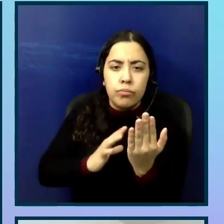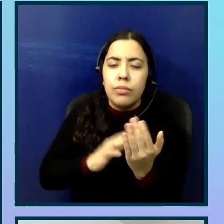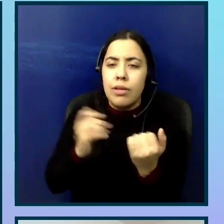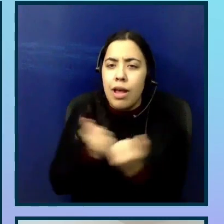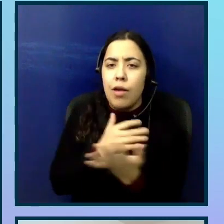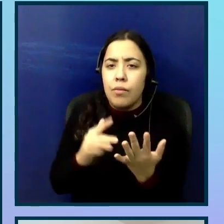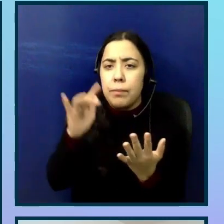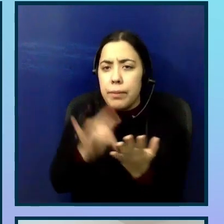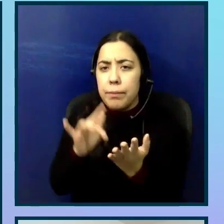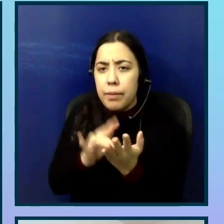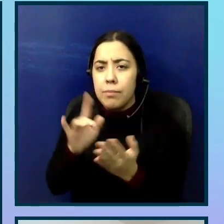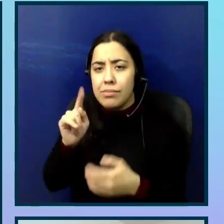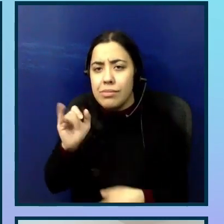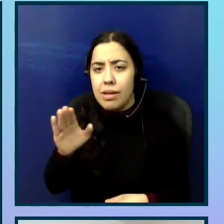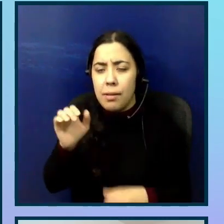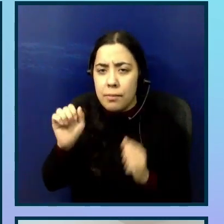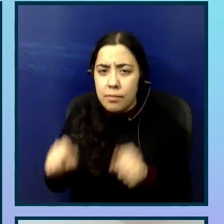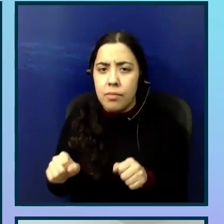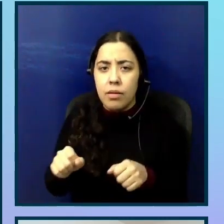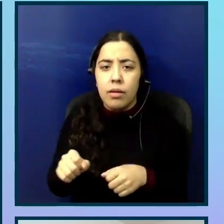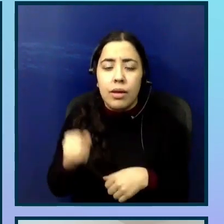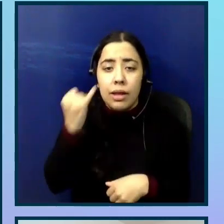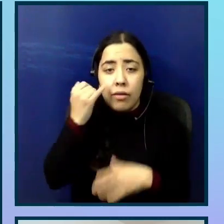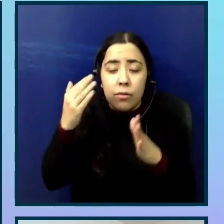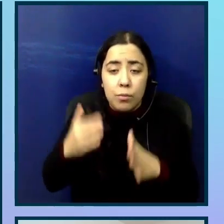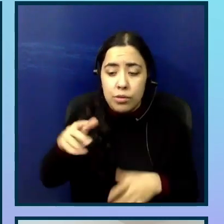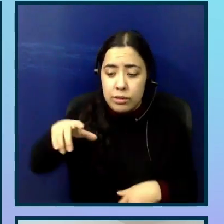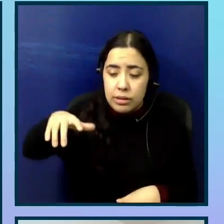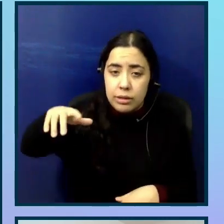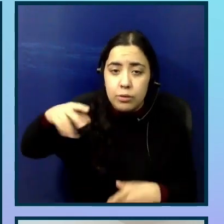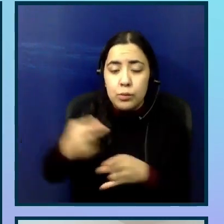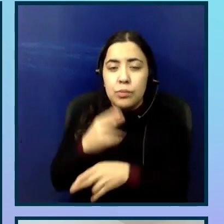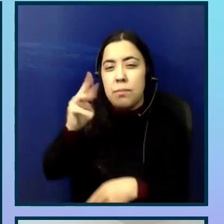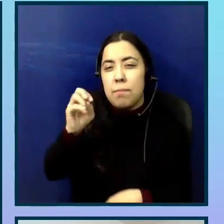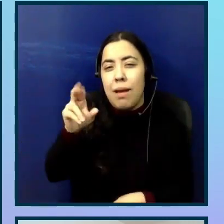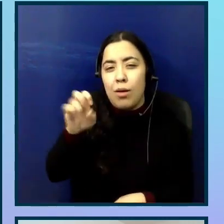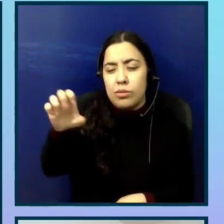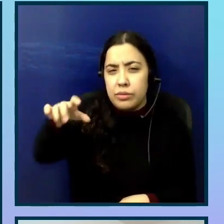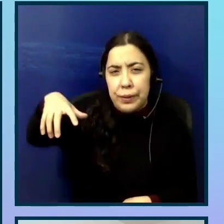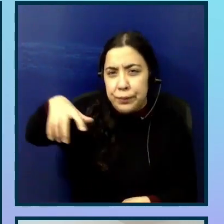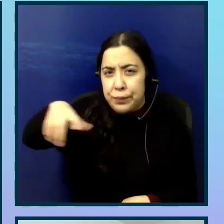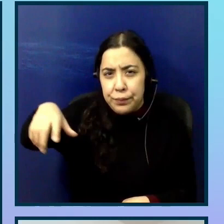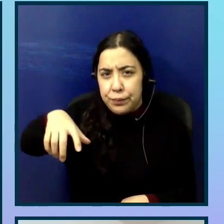so a non-mouse user can have the same experience a mouse user would, and I also verify